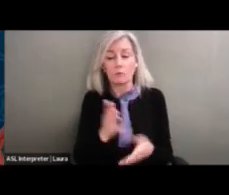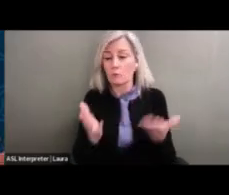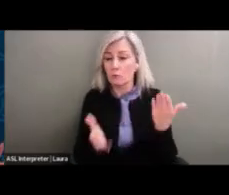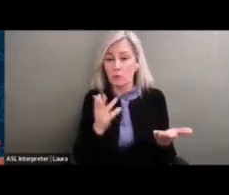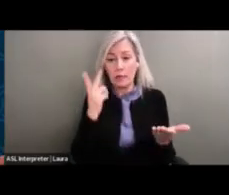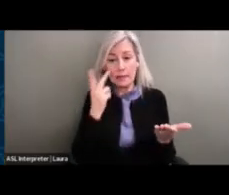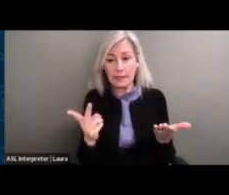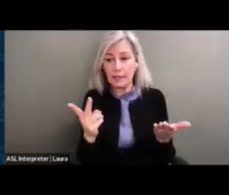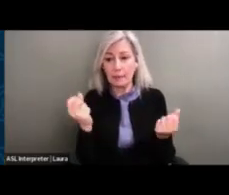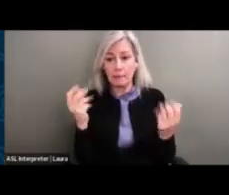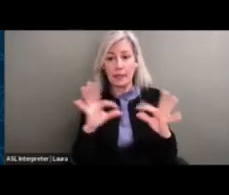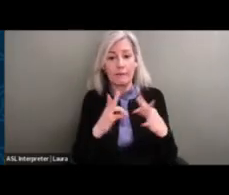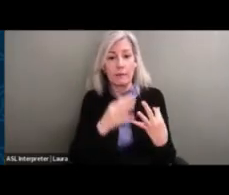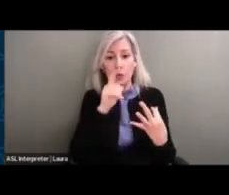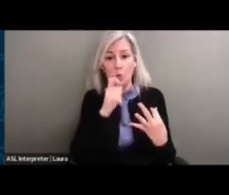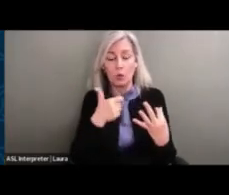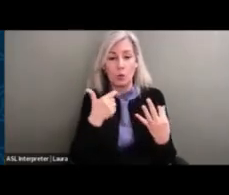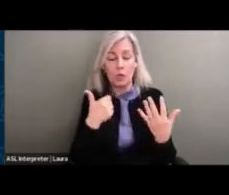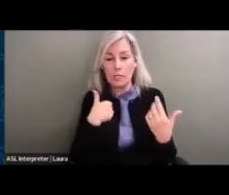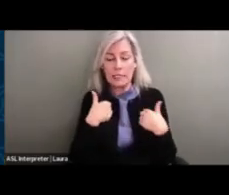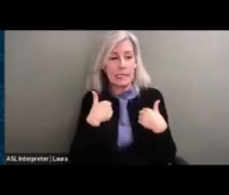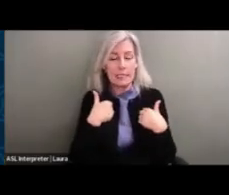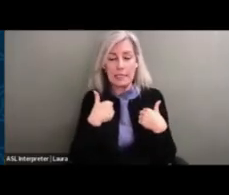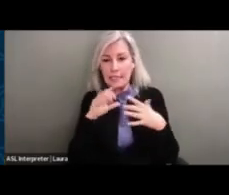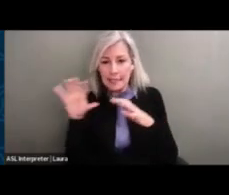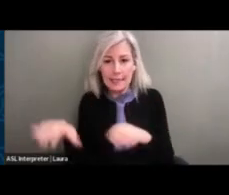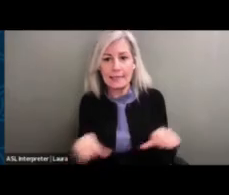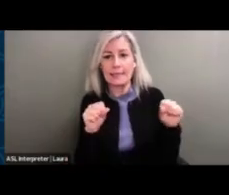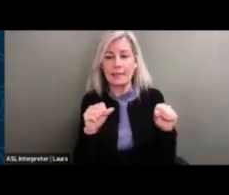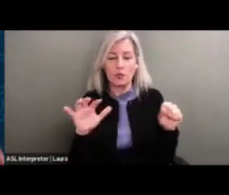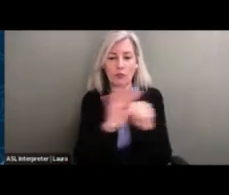will mean even less funding to pay direct care workers.